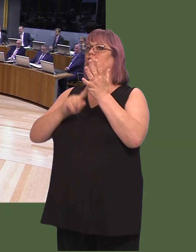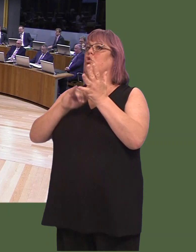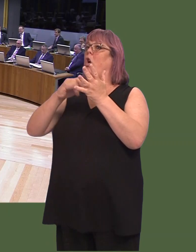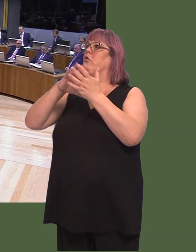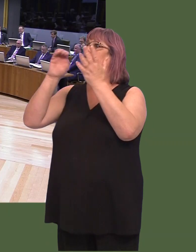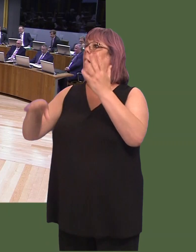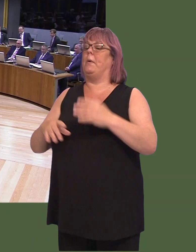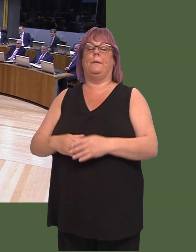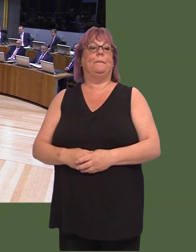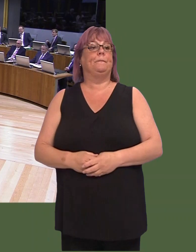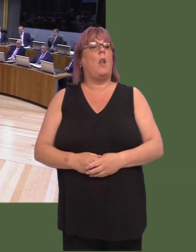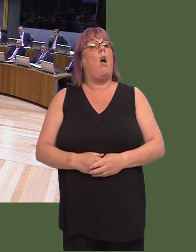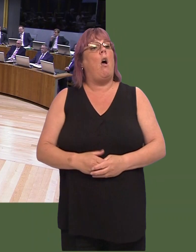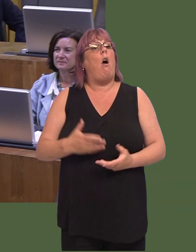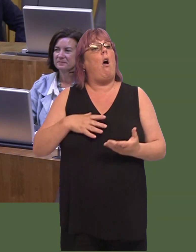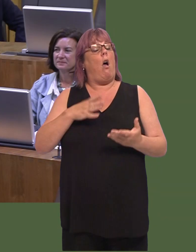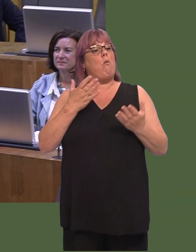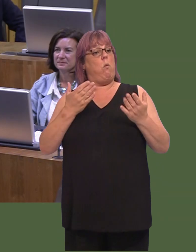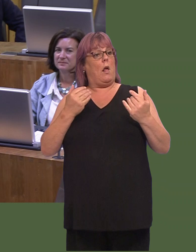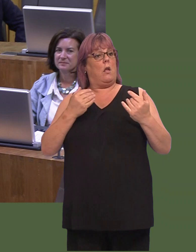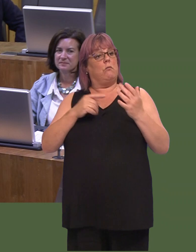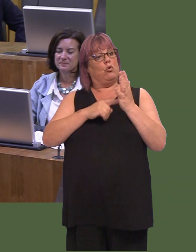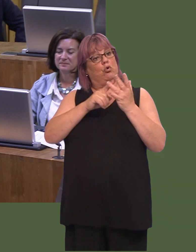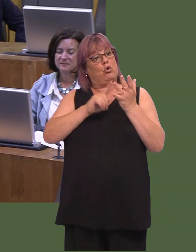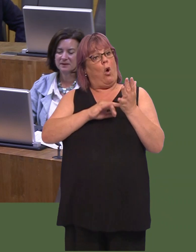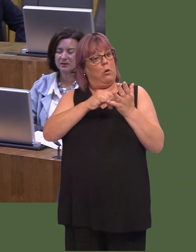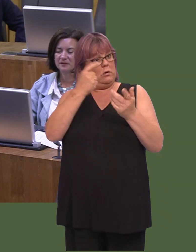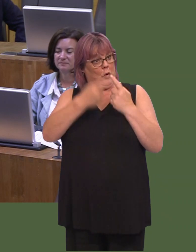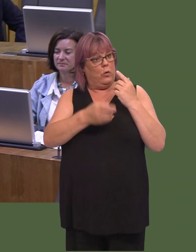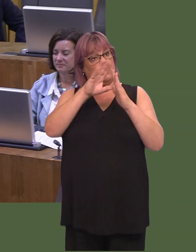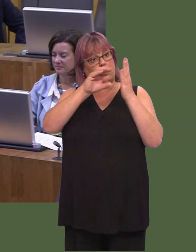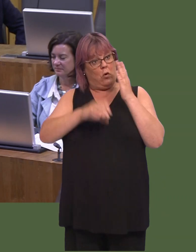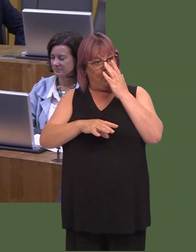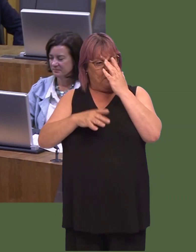Carwyn Jones AM: I do welcome the removal of the tolls, and it's about time too.